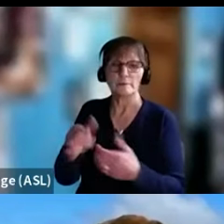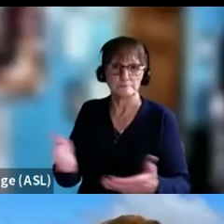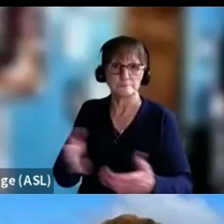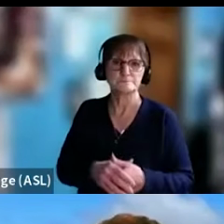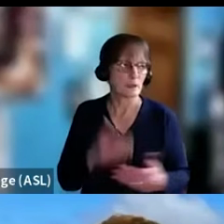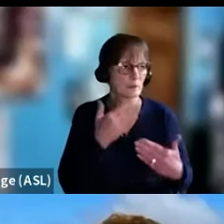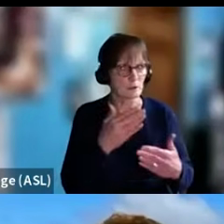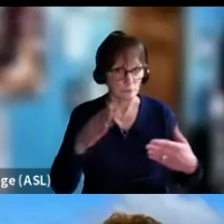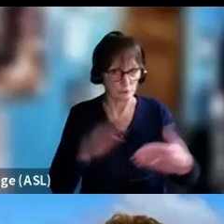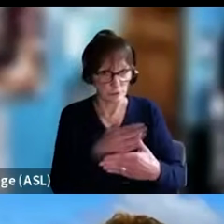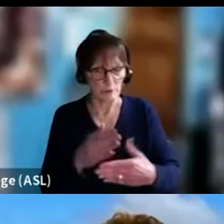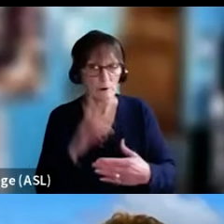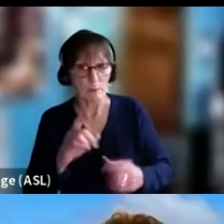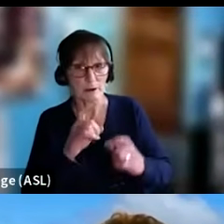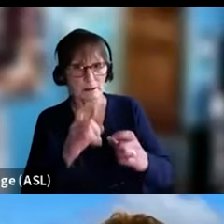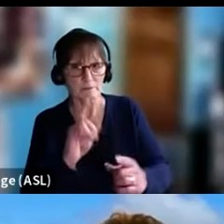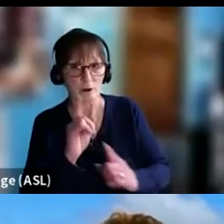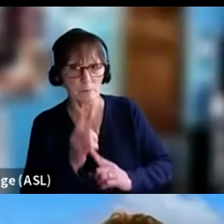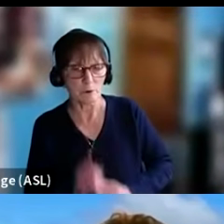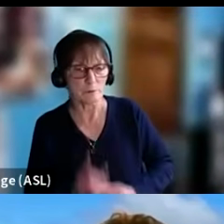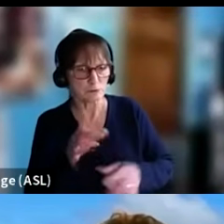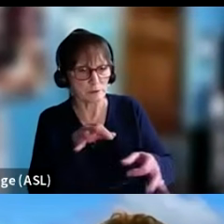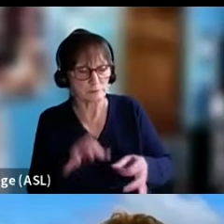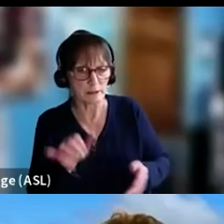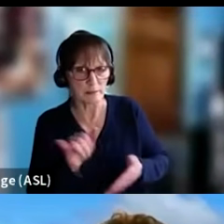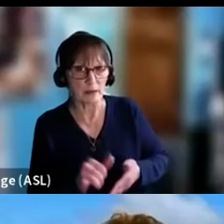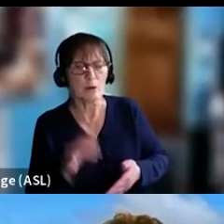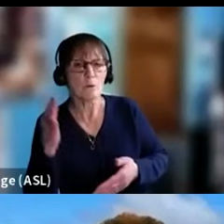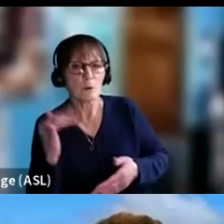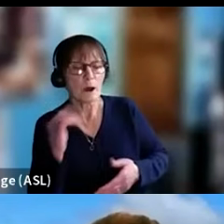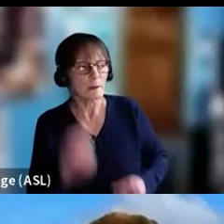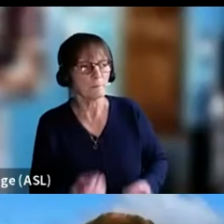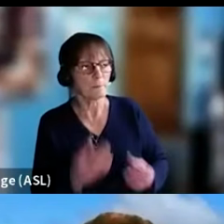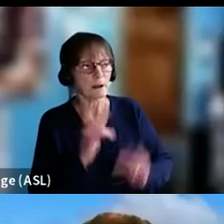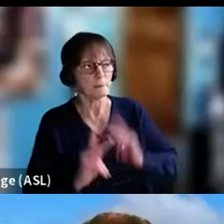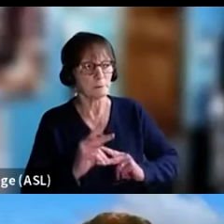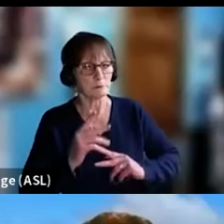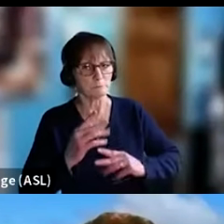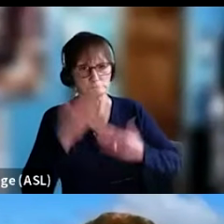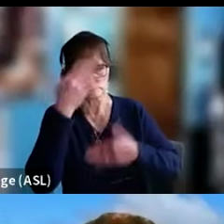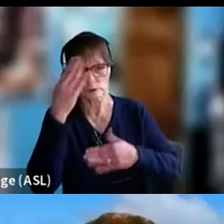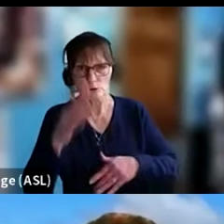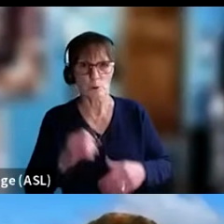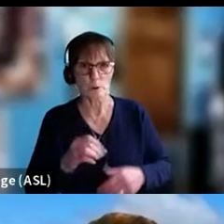I wanted her for a moment to explain that because I think many people don't know what an occupational therapist is